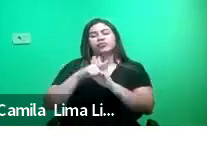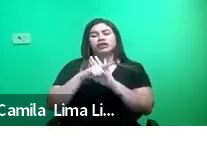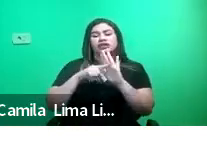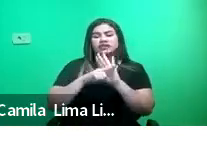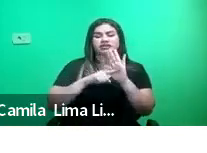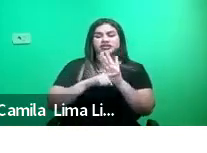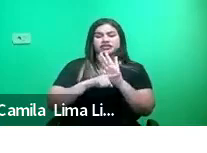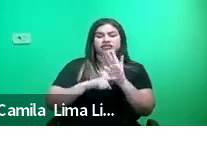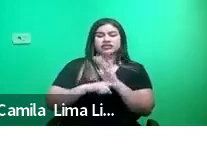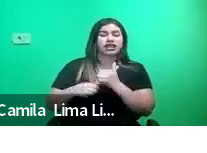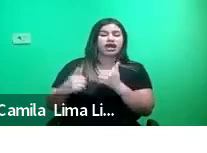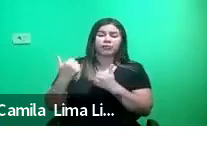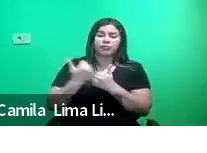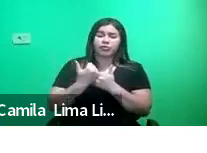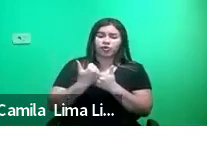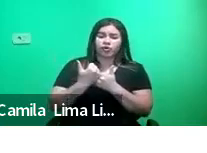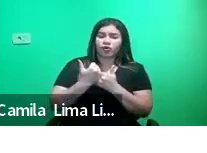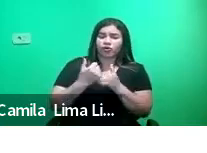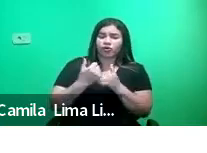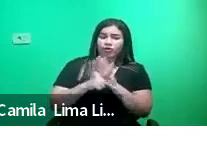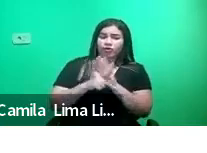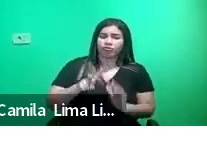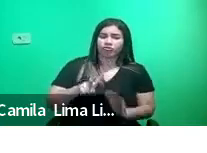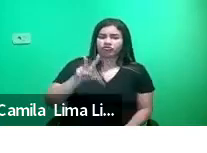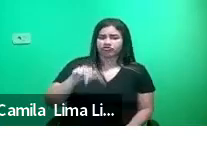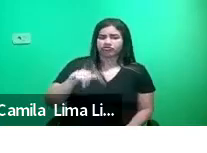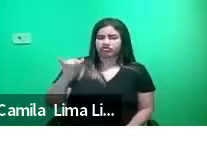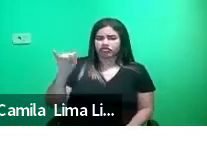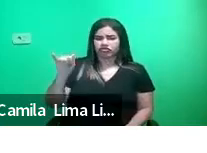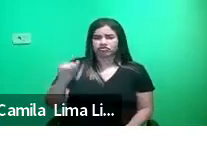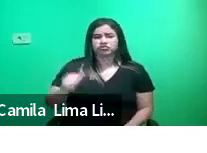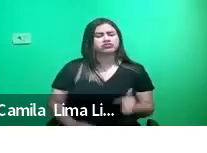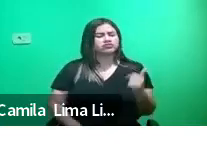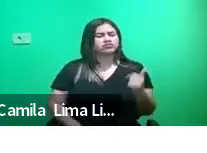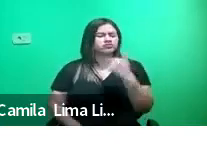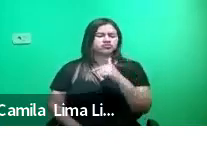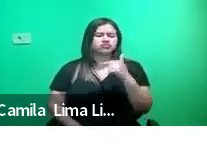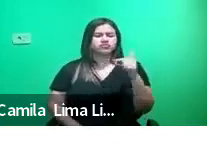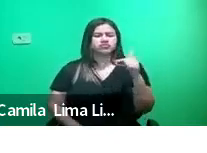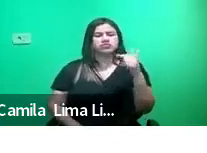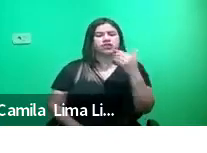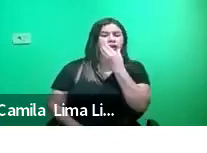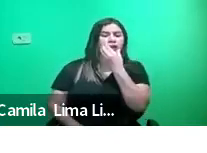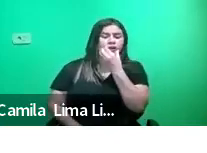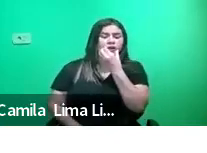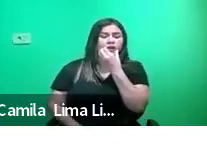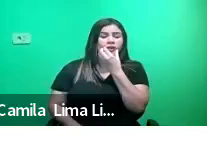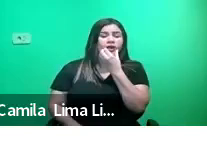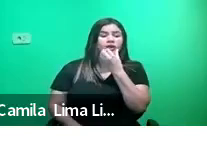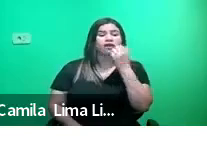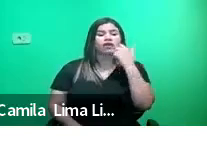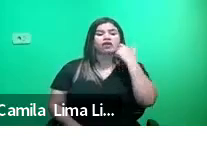: These : These findings run against : These findings run against the view of the origins of Pointing as theorized as theorized by as theorized by Vigorsky, because pointing was not tied